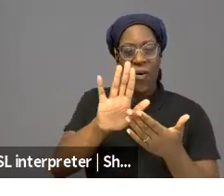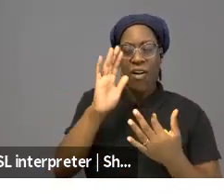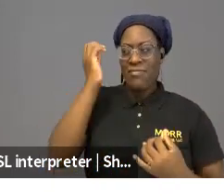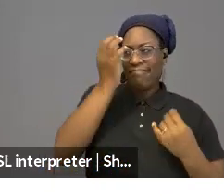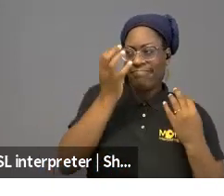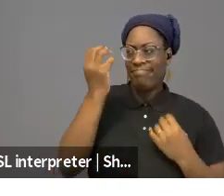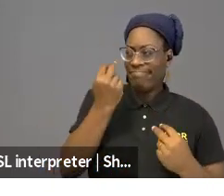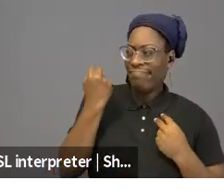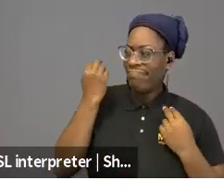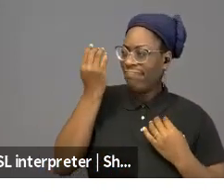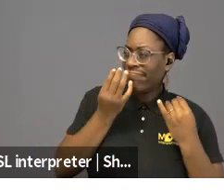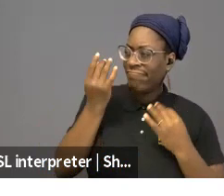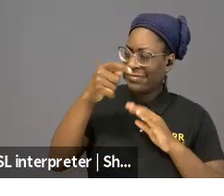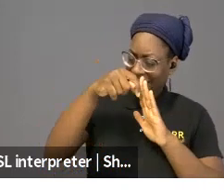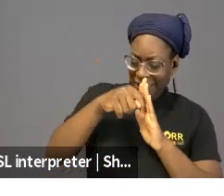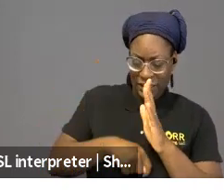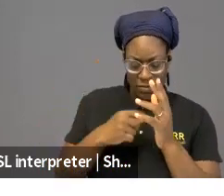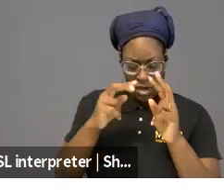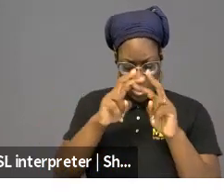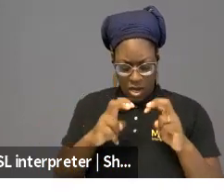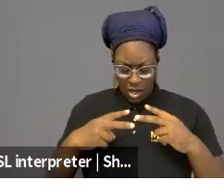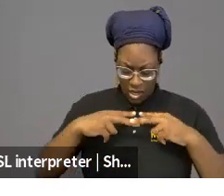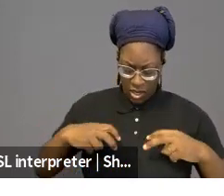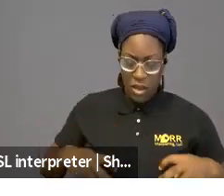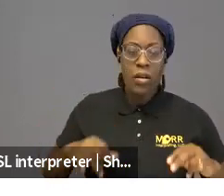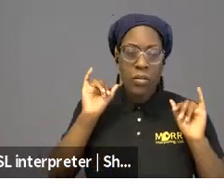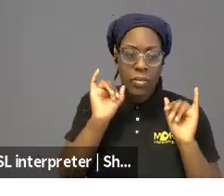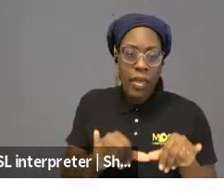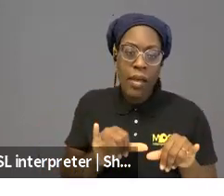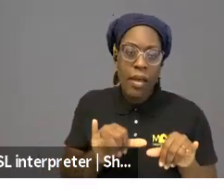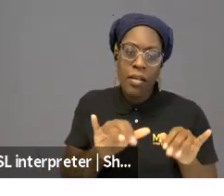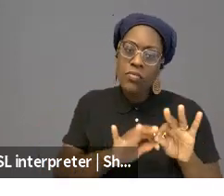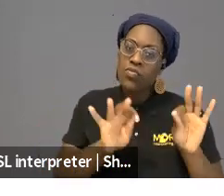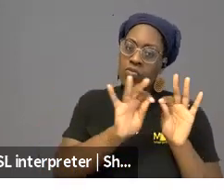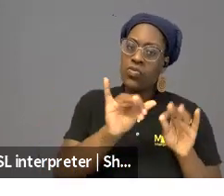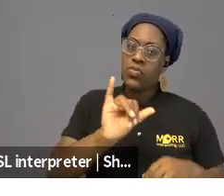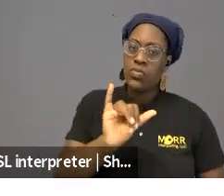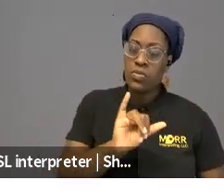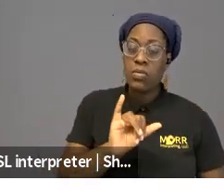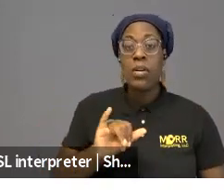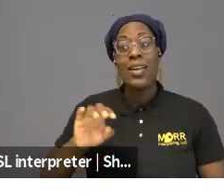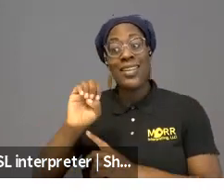provide a lot of grant support as ePortfolios can serve as an ideal tangible deliverable at